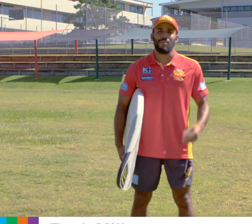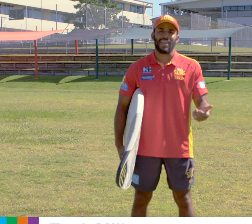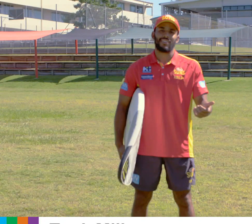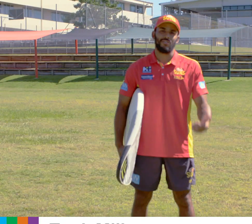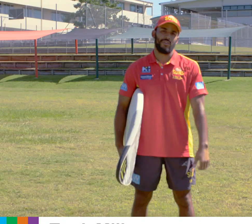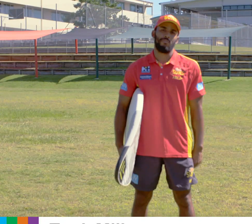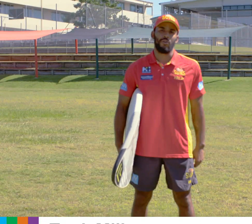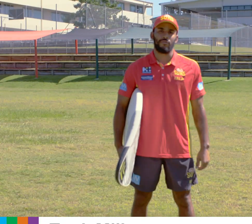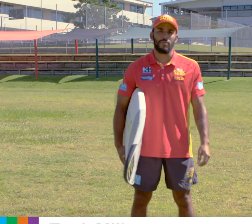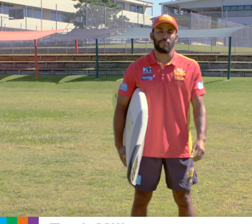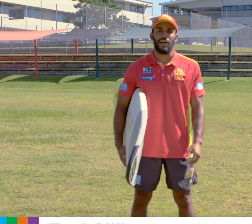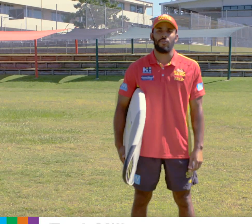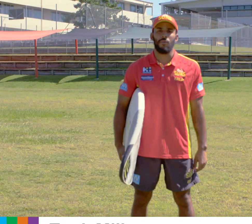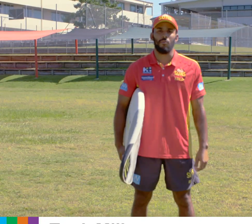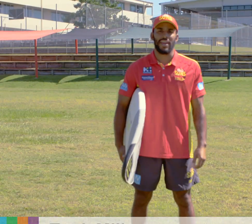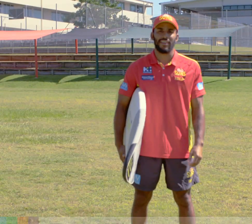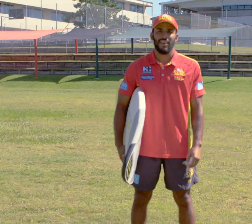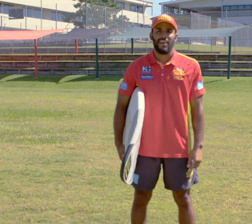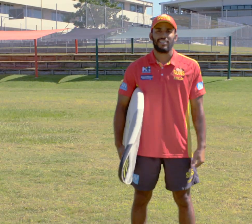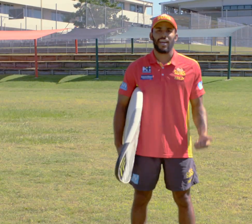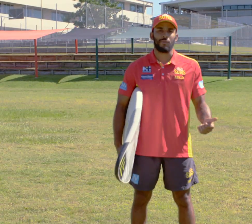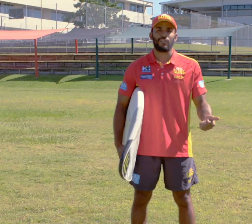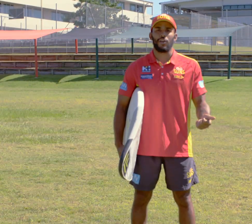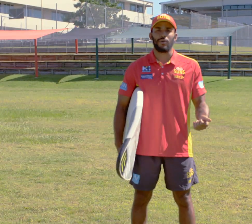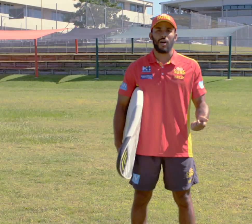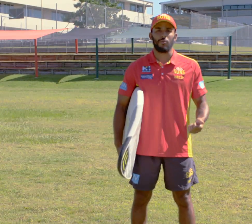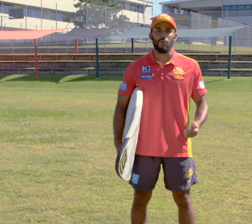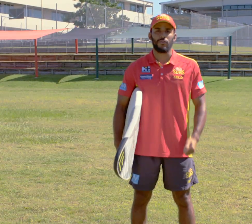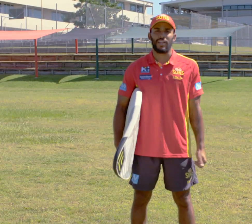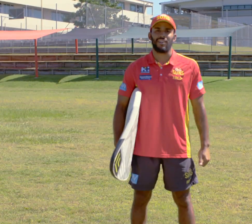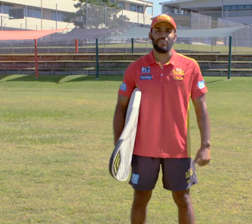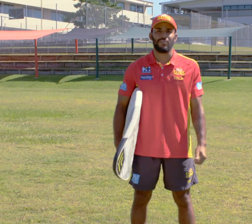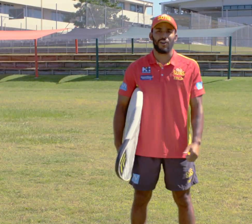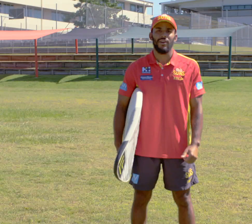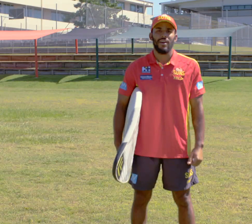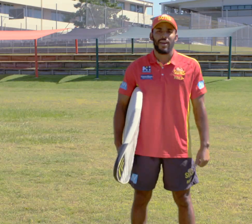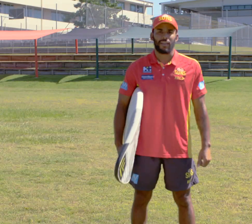Keeping active is really important for me, for my health and wellbeing. Today, I’m going to show you a couple of moves on how to do so.